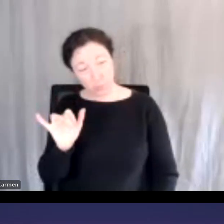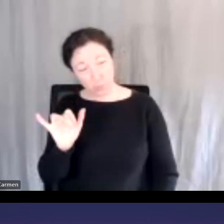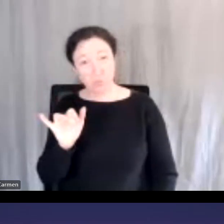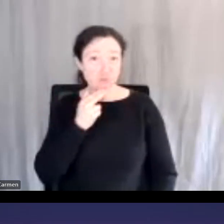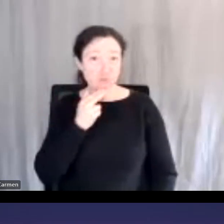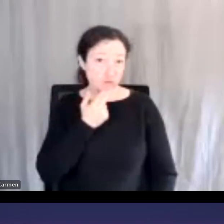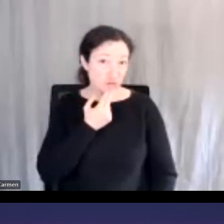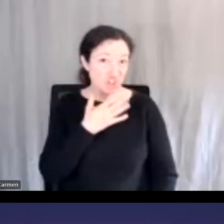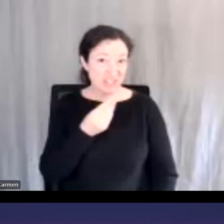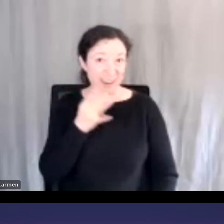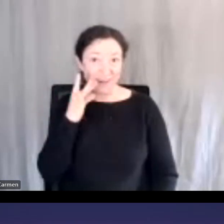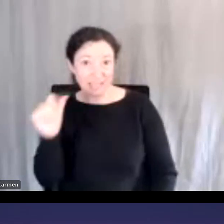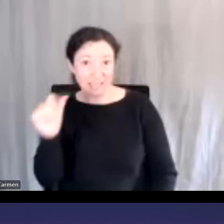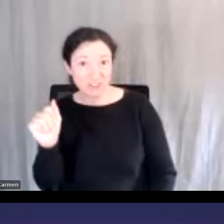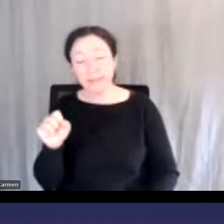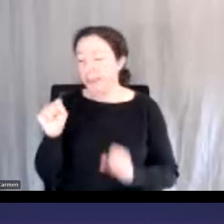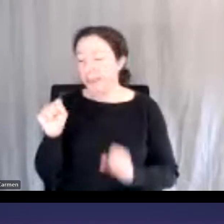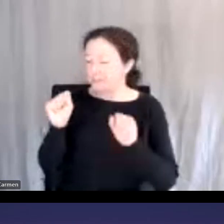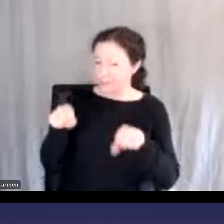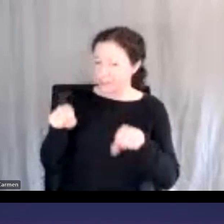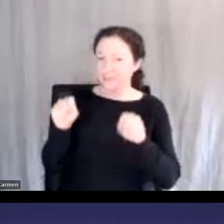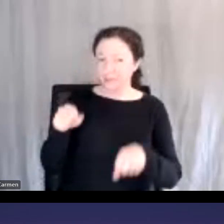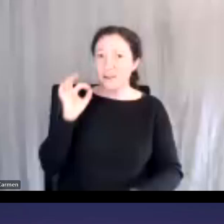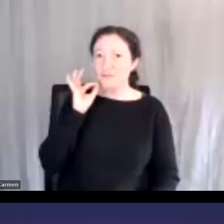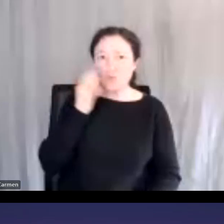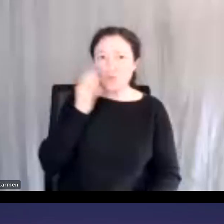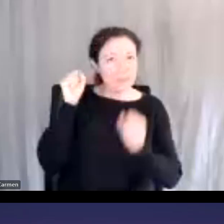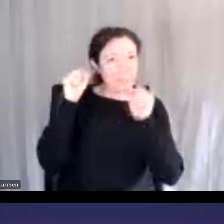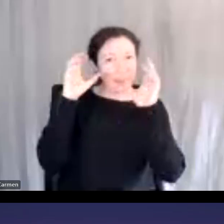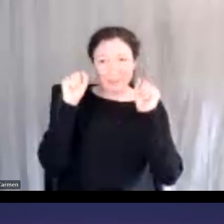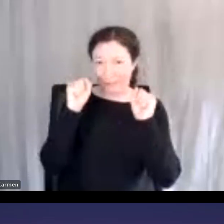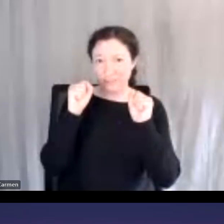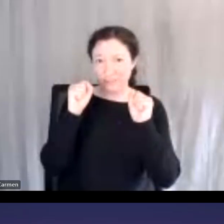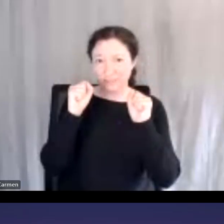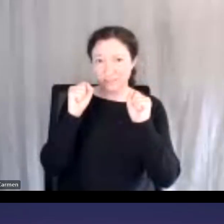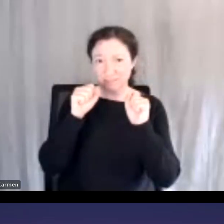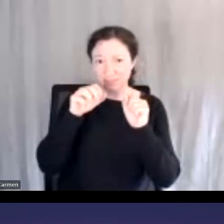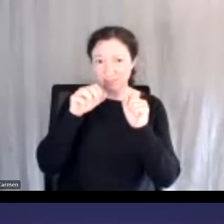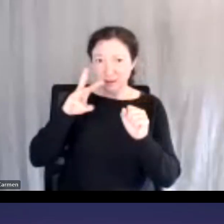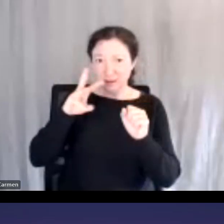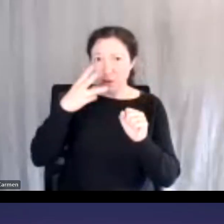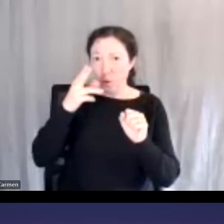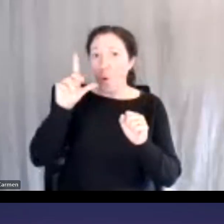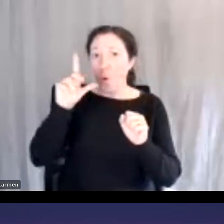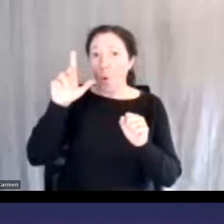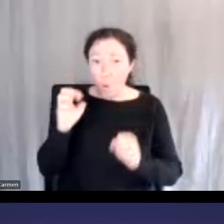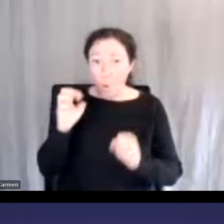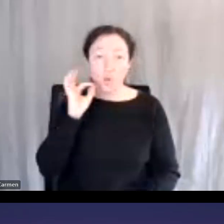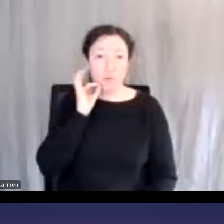Yeah. Fruit's, no fruit's. Fruit's perfect. Fruit's amazing. Whole fruit is great. You just wanna make sure that you're only getting like two